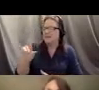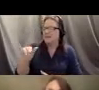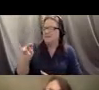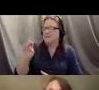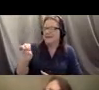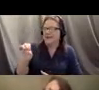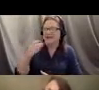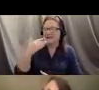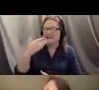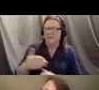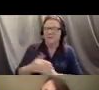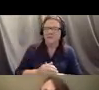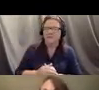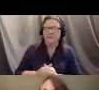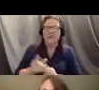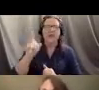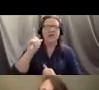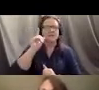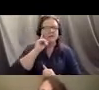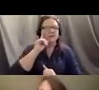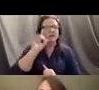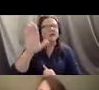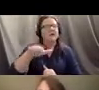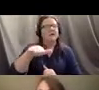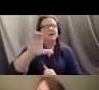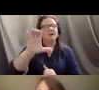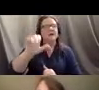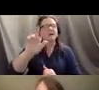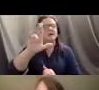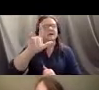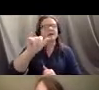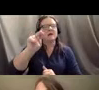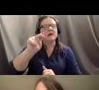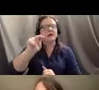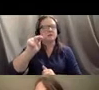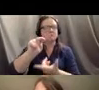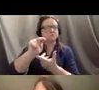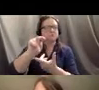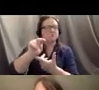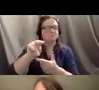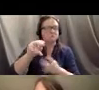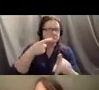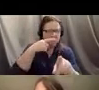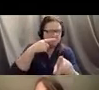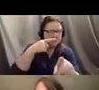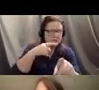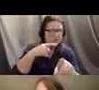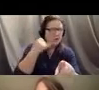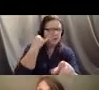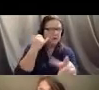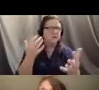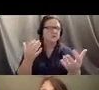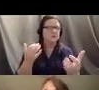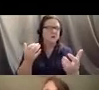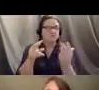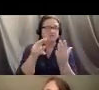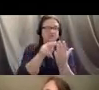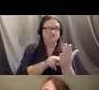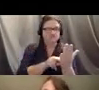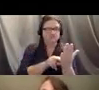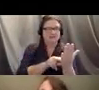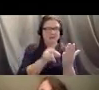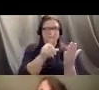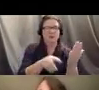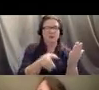I think that Carolyn, what we might do is, if you wanted to read out the mission statements